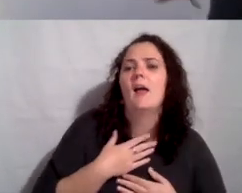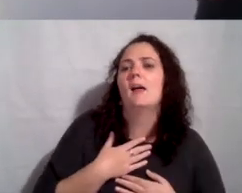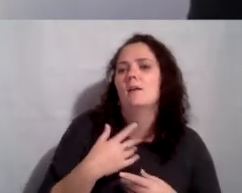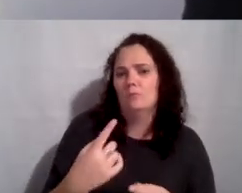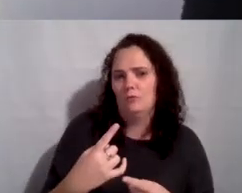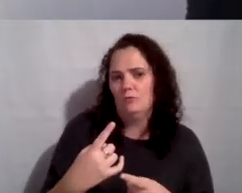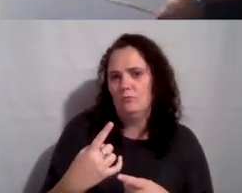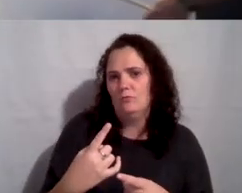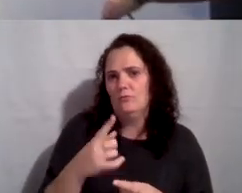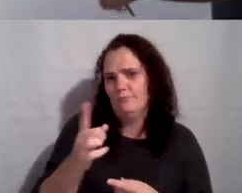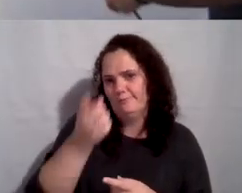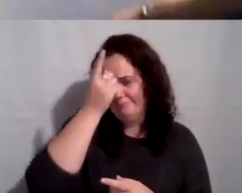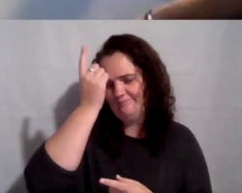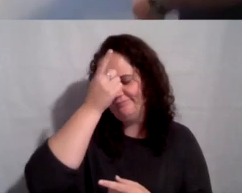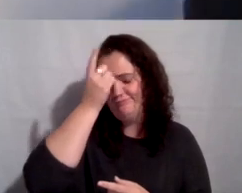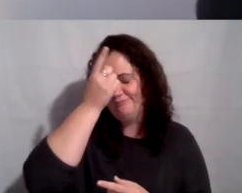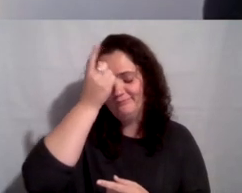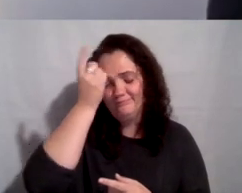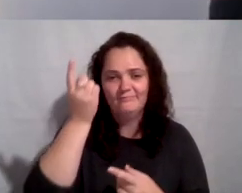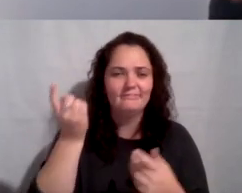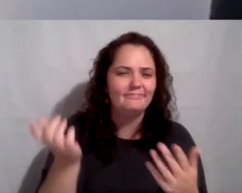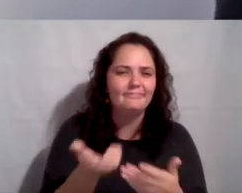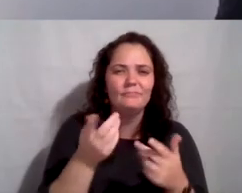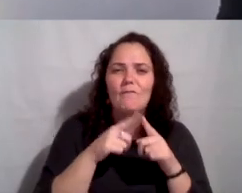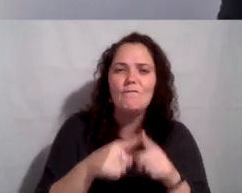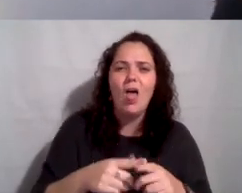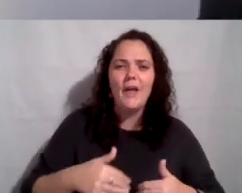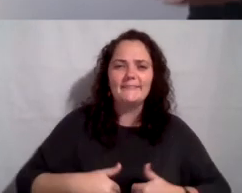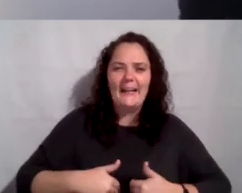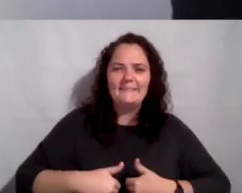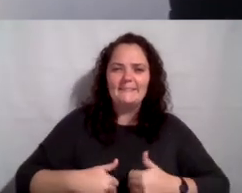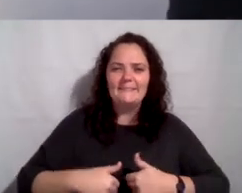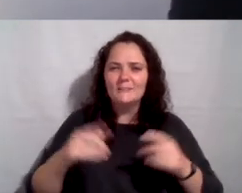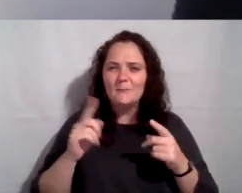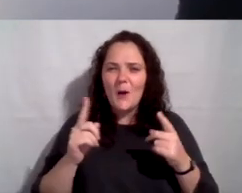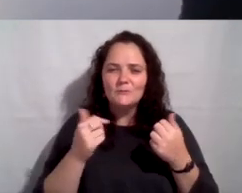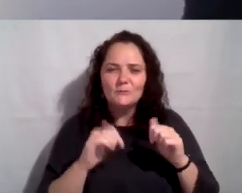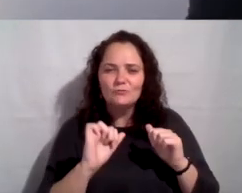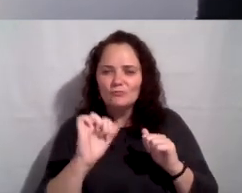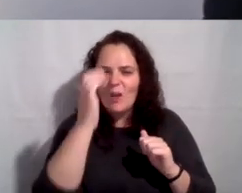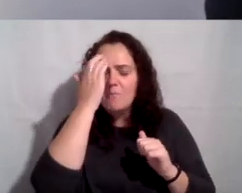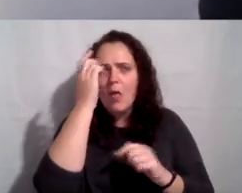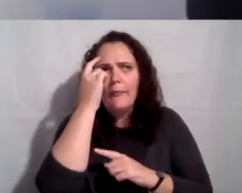You choose, be inventive, be responsive, use your intuition, try to get your rational brain out